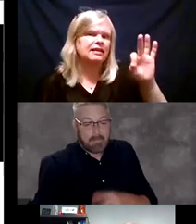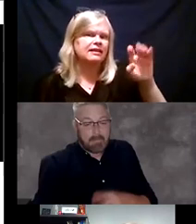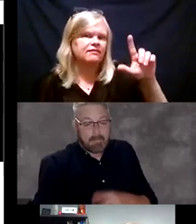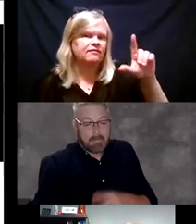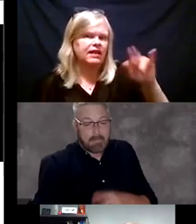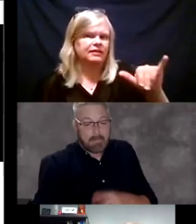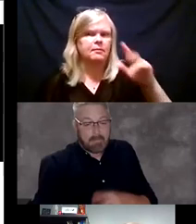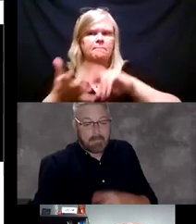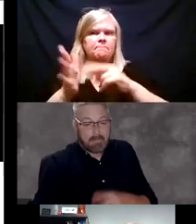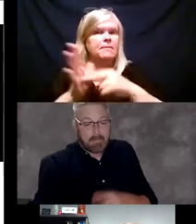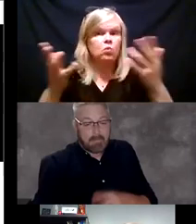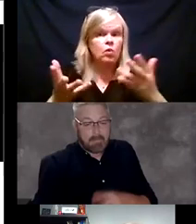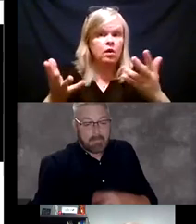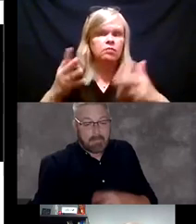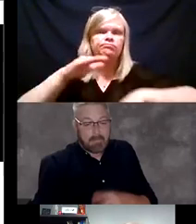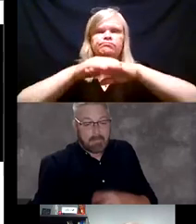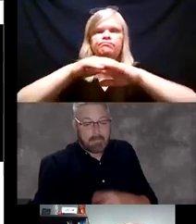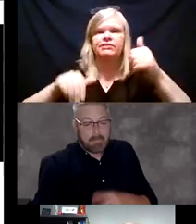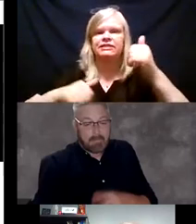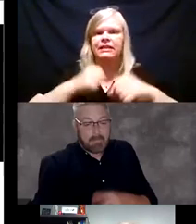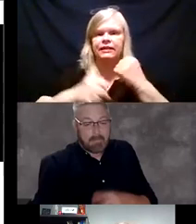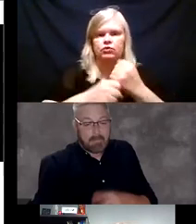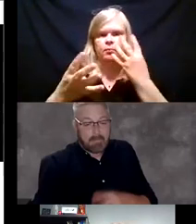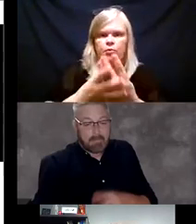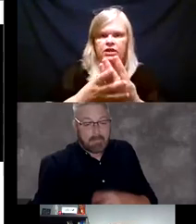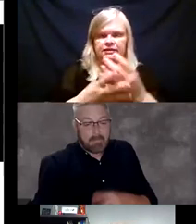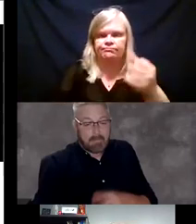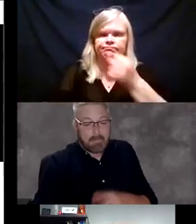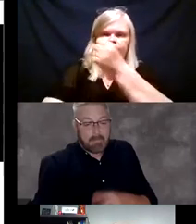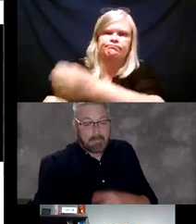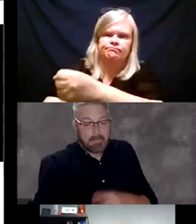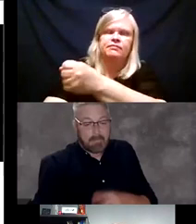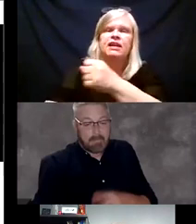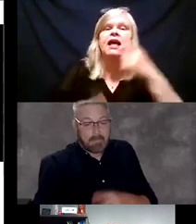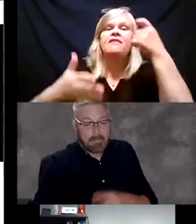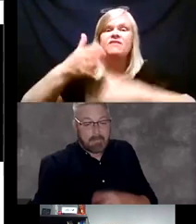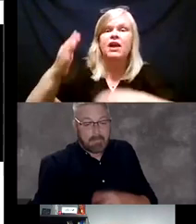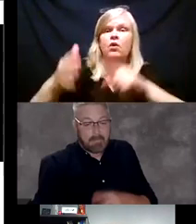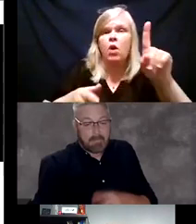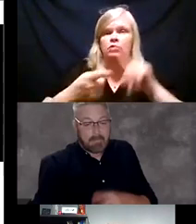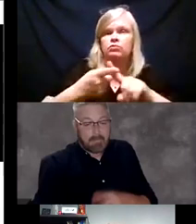10 YEARS IN PRISON AND A FINE OF $1,000 TO $10,000, AND THERE ARE